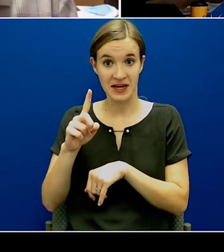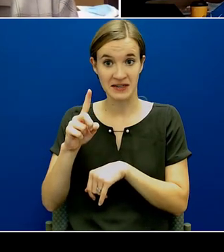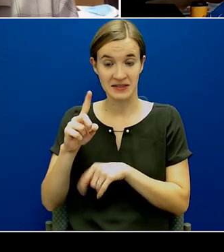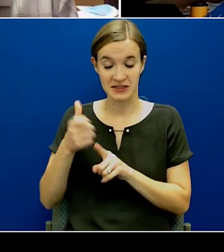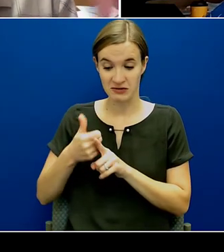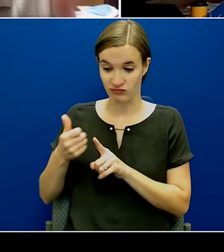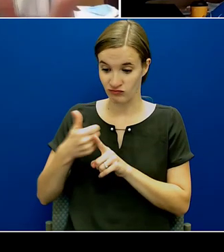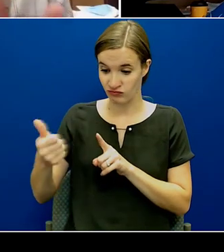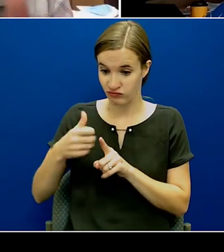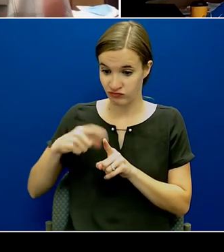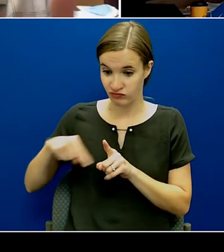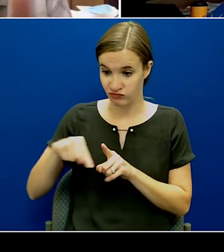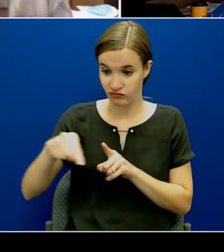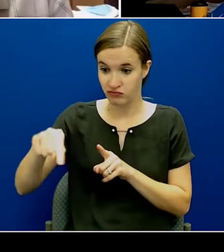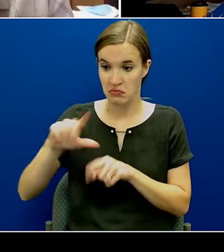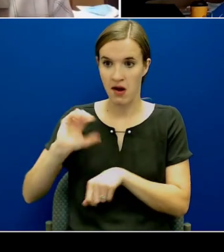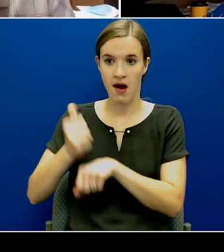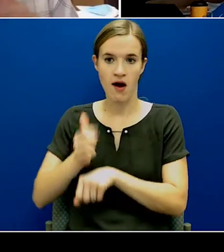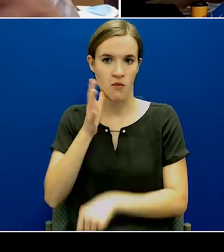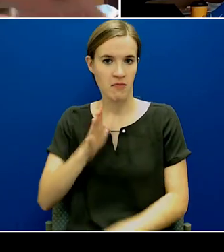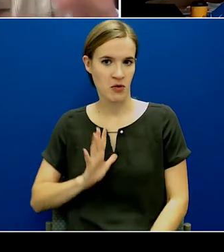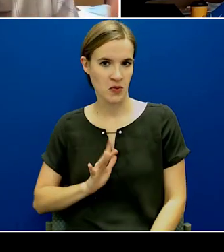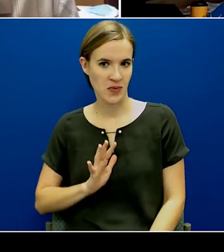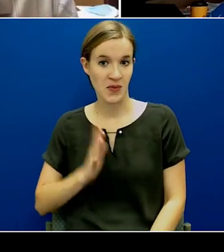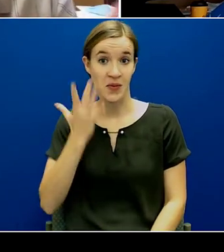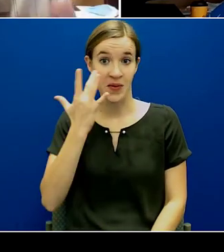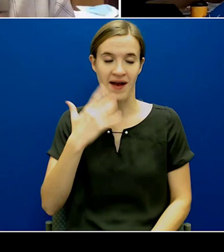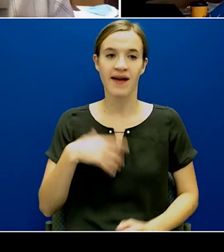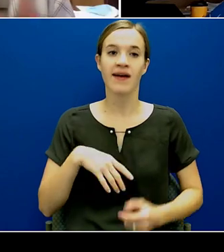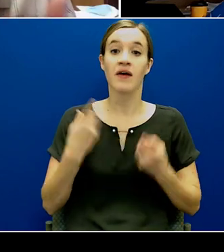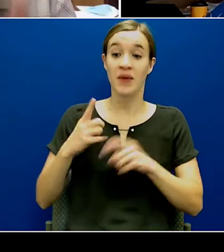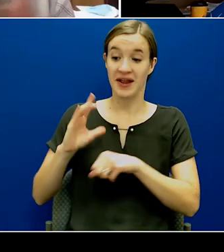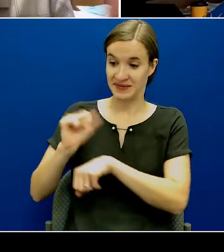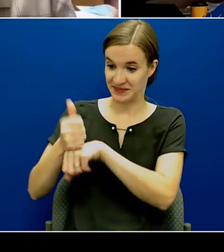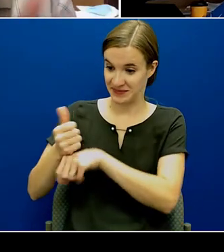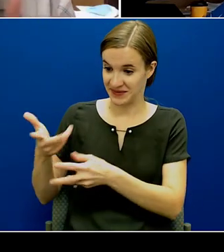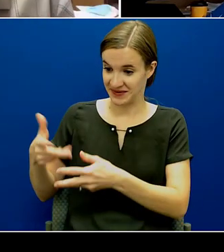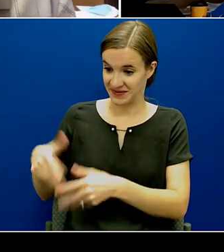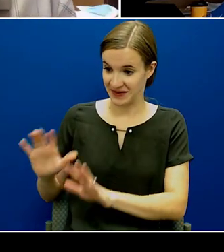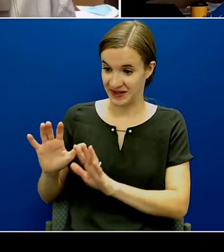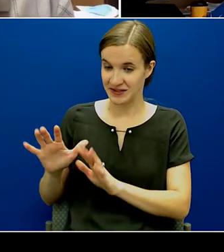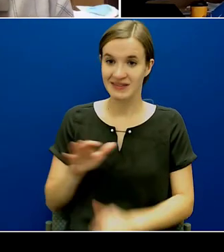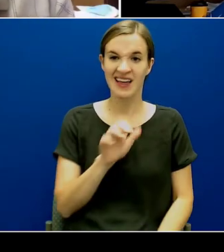can operate door-to-door or however their system defines it to ensure that people with